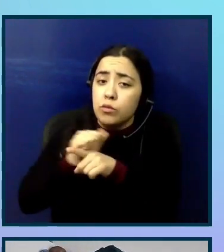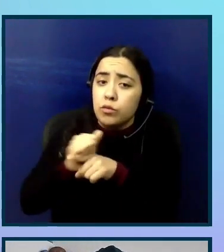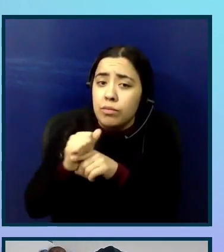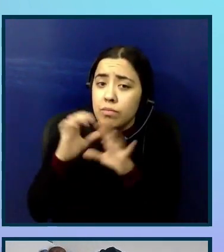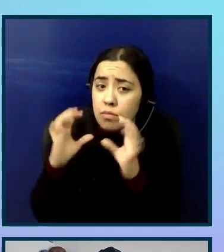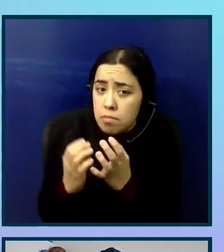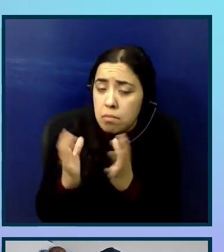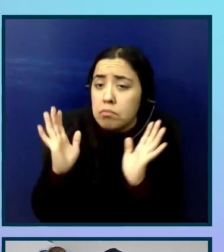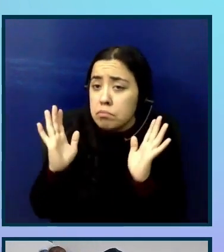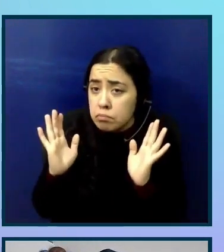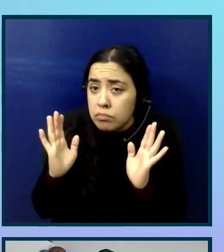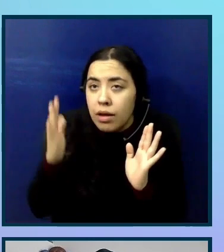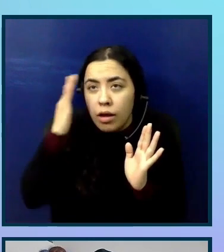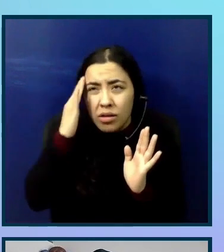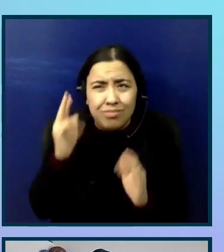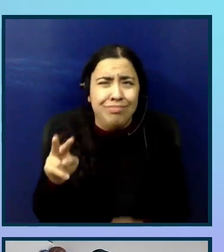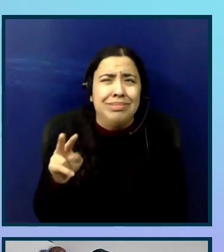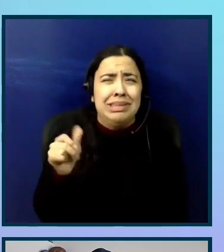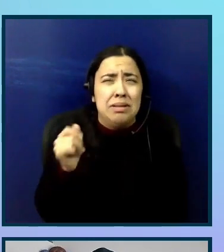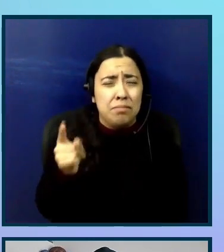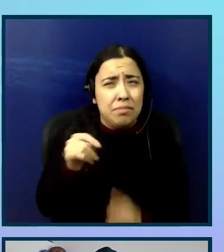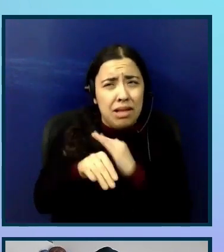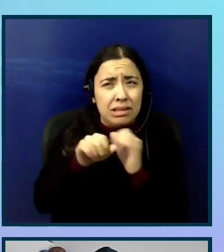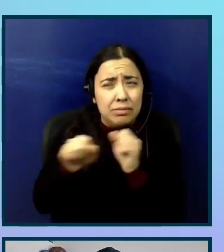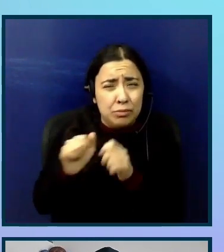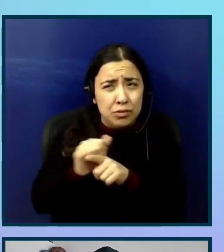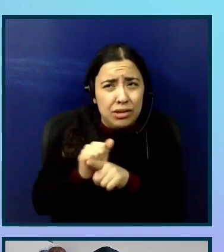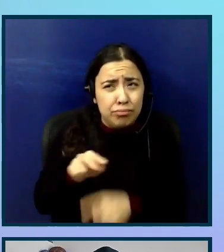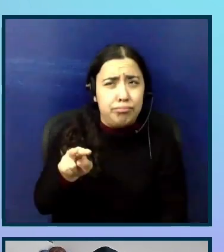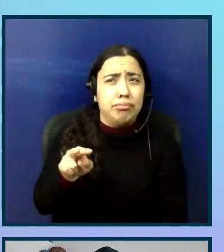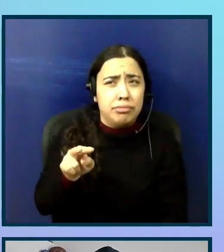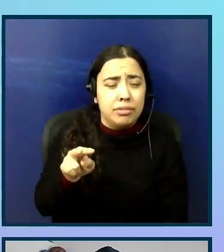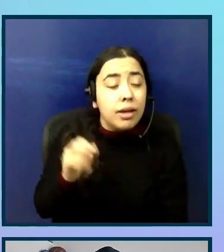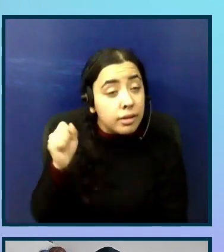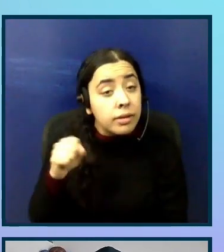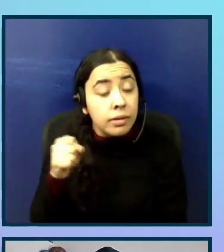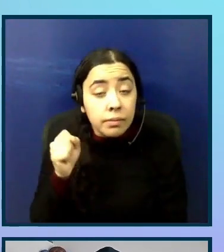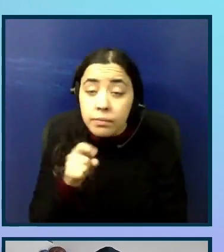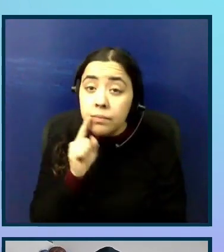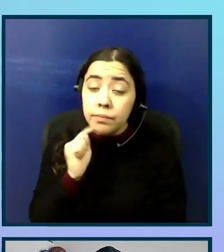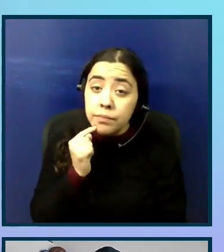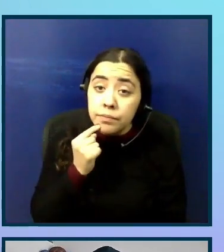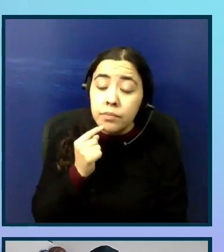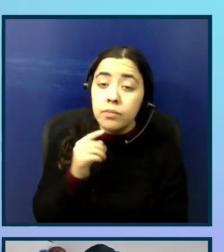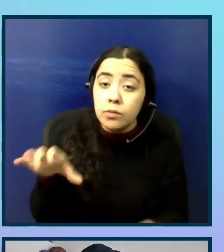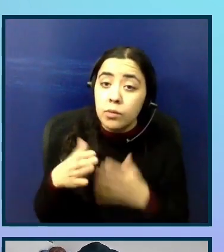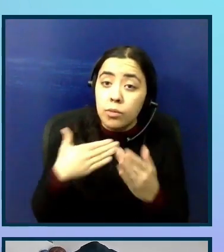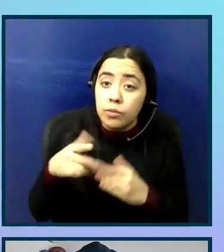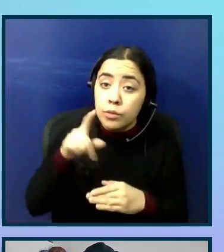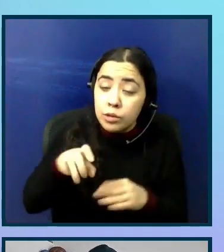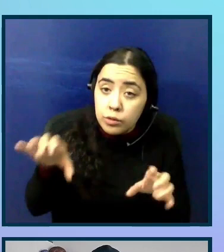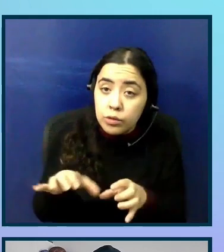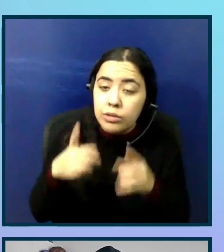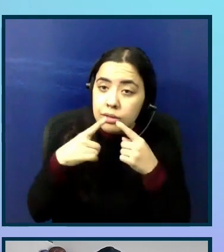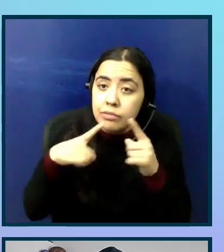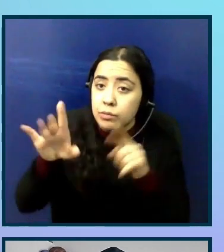Again, I know everybody's thinking Mark, 10 minutes for accessibility training. Yeah, 10 minutes for accessibility training. Do the things that you need to do to be successful with your job.